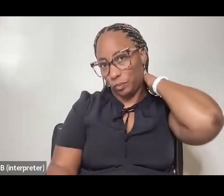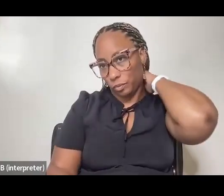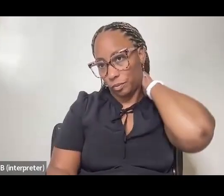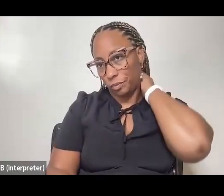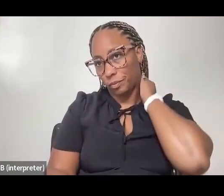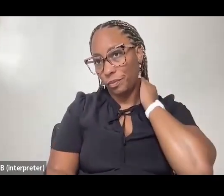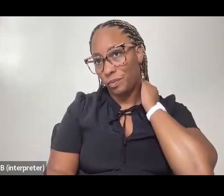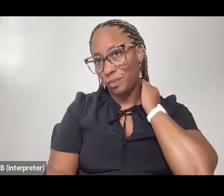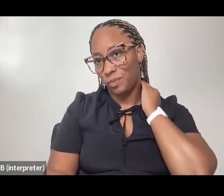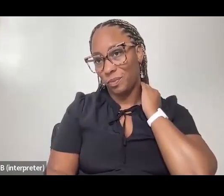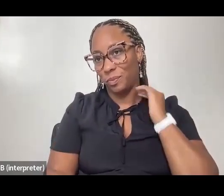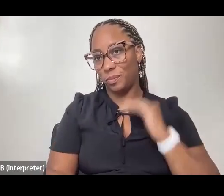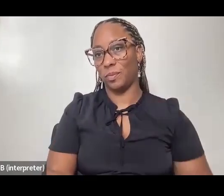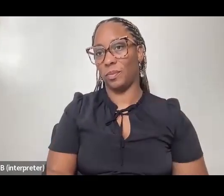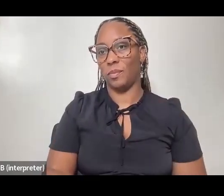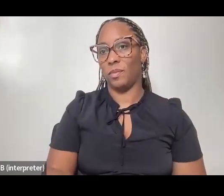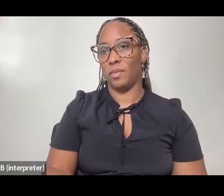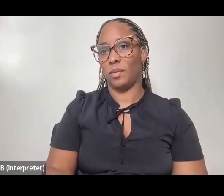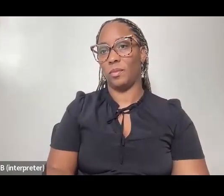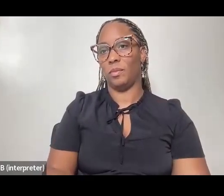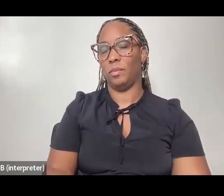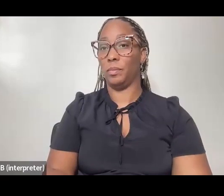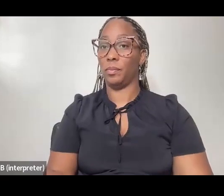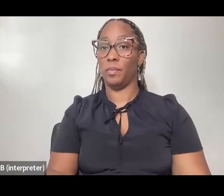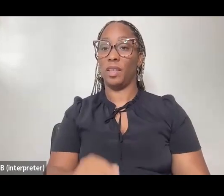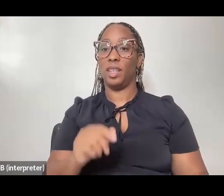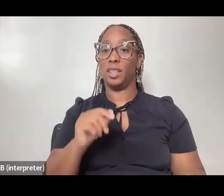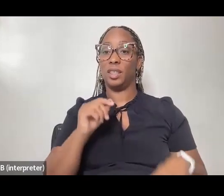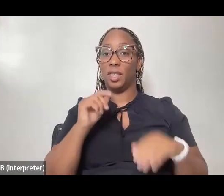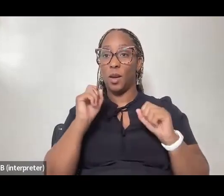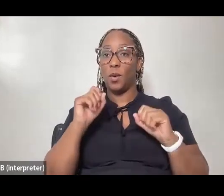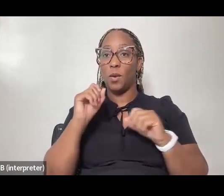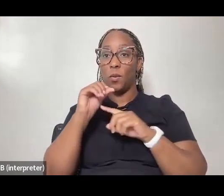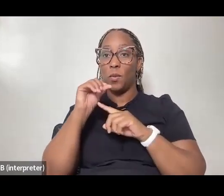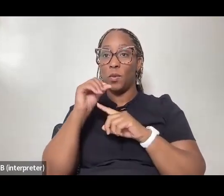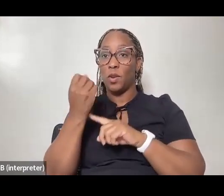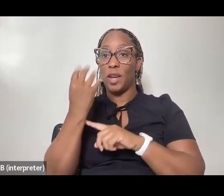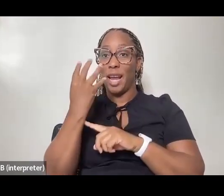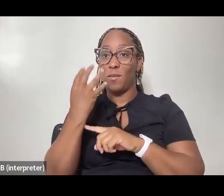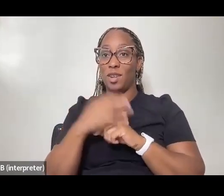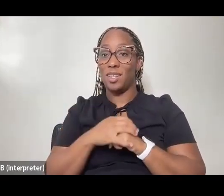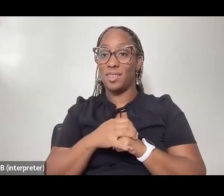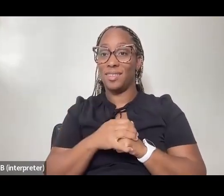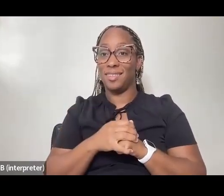So if -- so if everybody gets their cameras turn on, I think